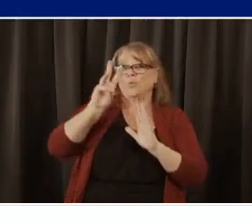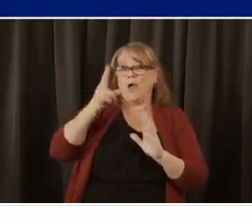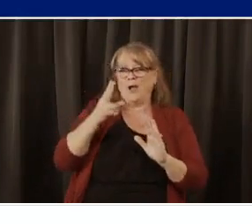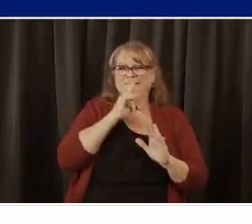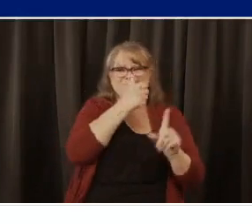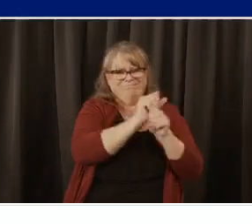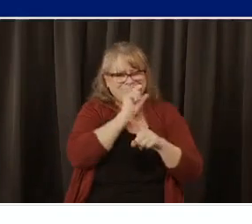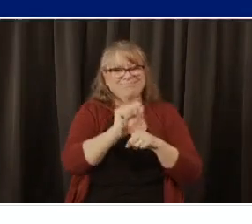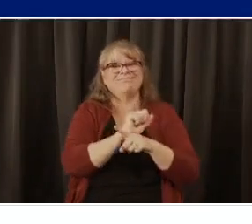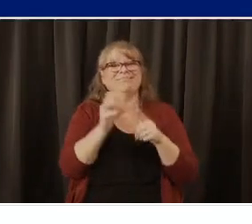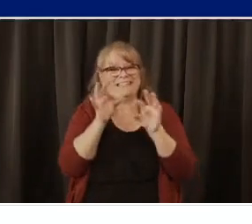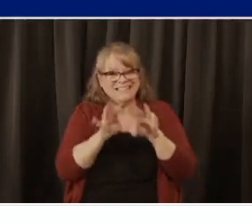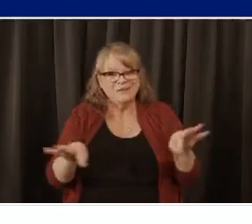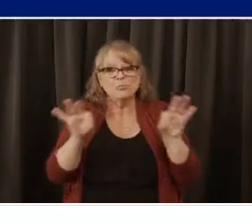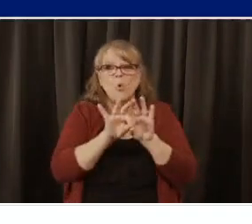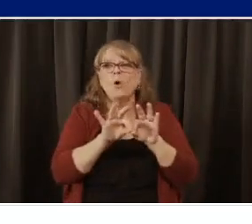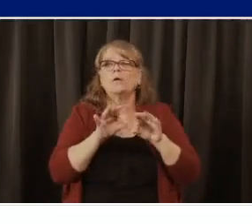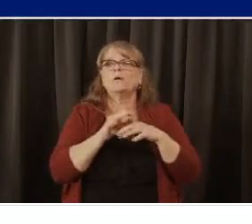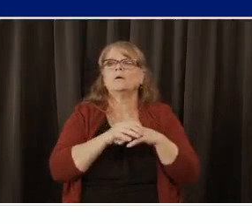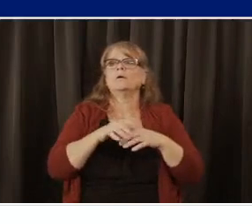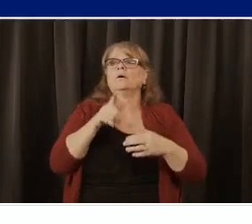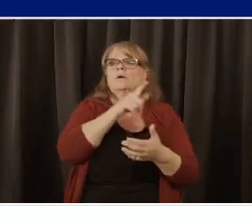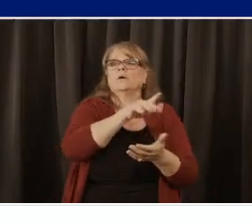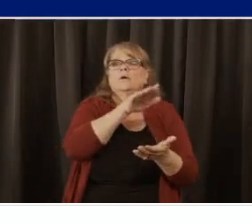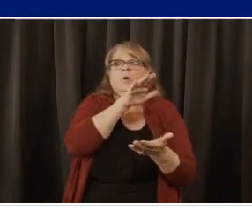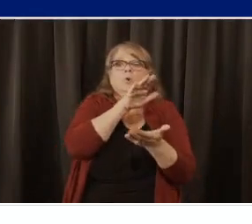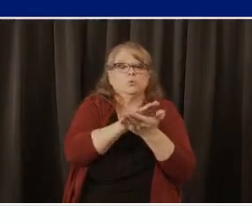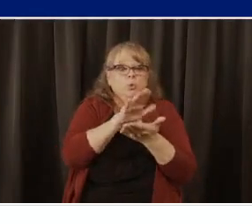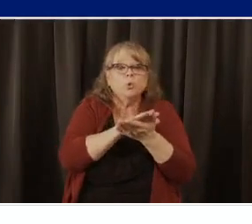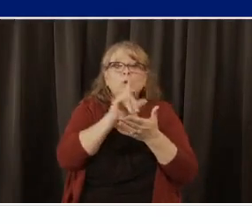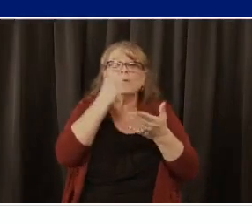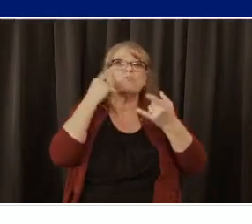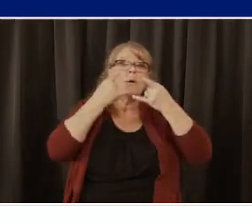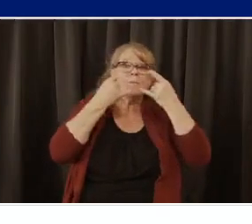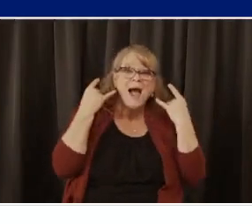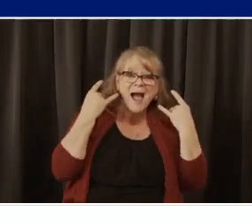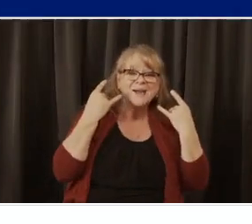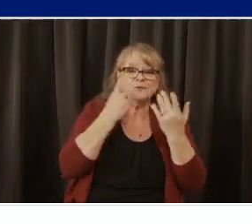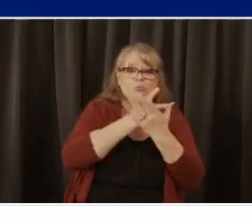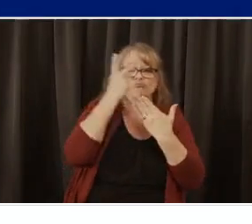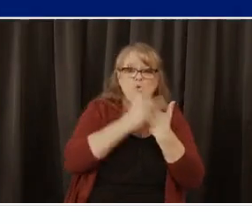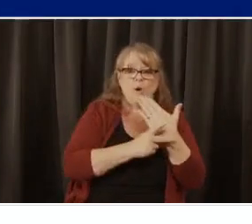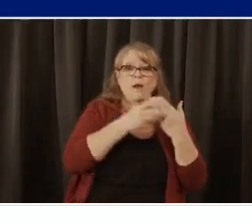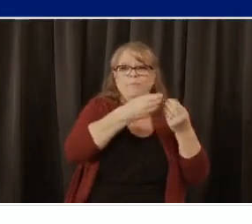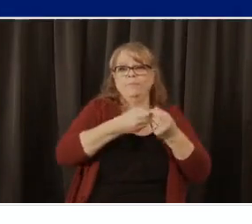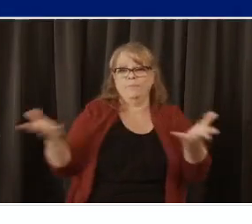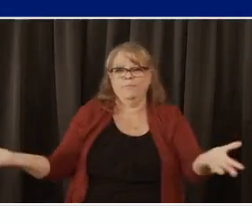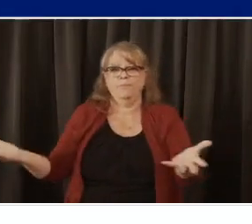between August and Thanksgiving break of last year in the initial support to ensure that our